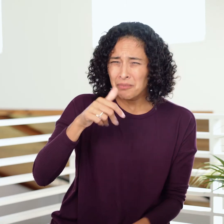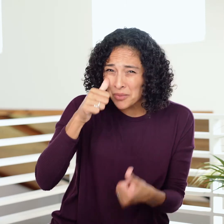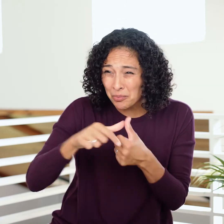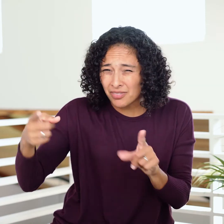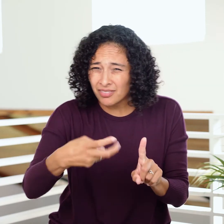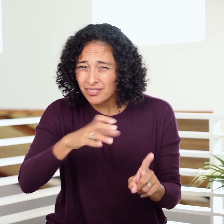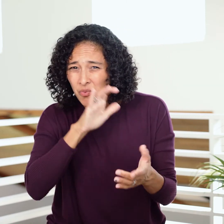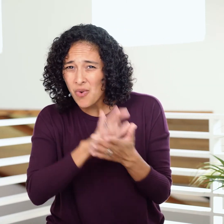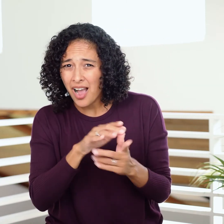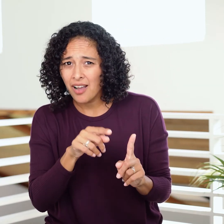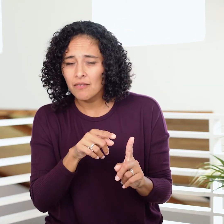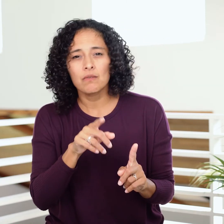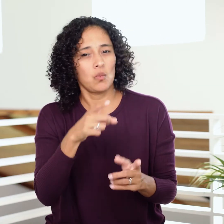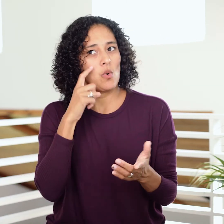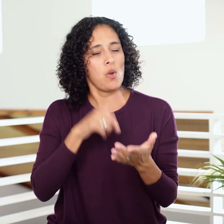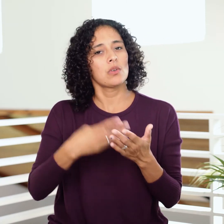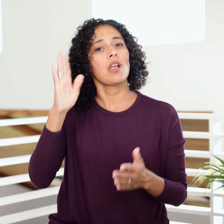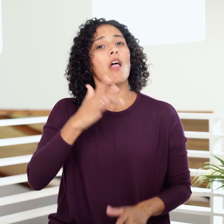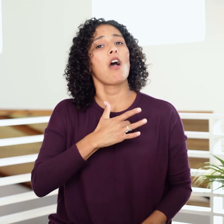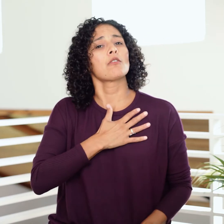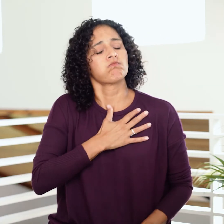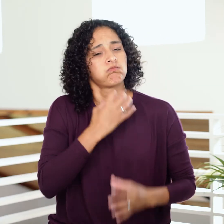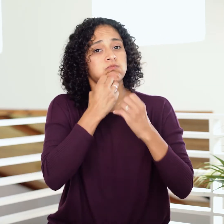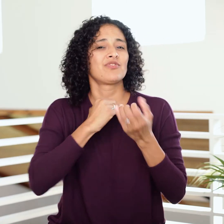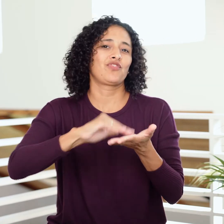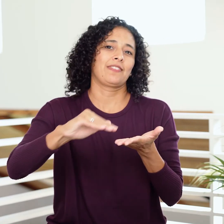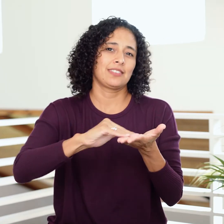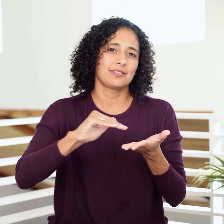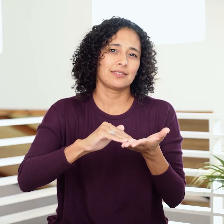who stole his wife, we see God’s heart of forgiveness.